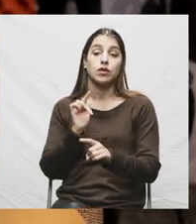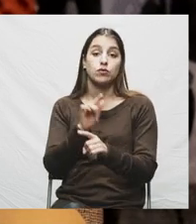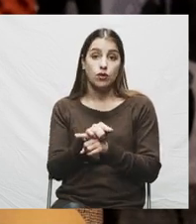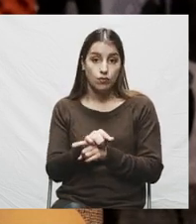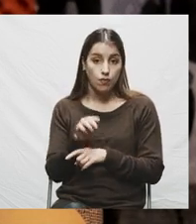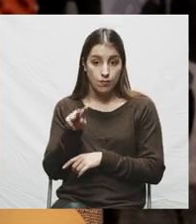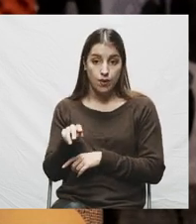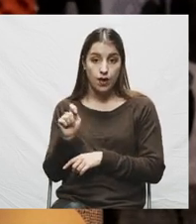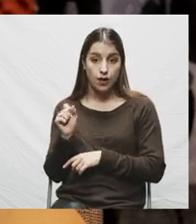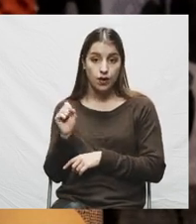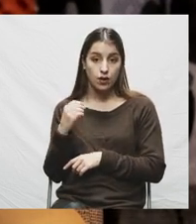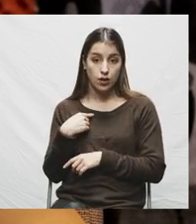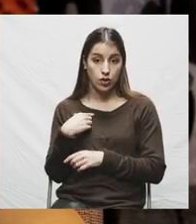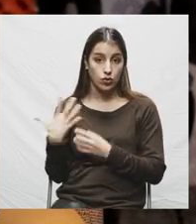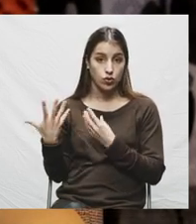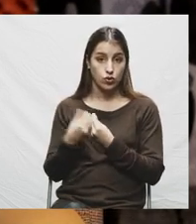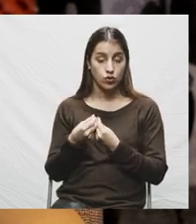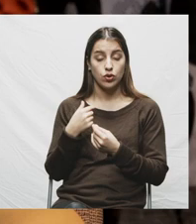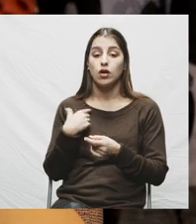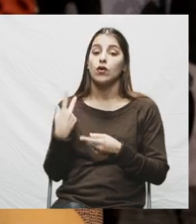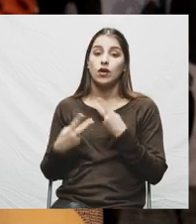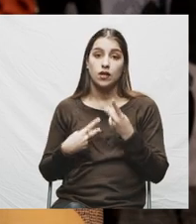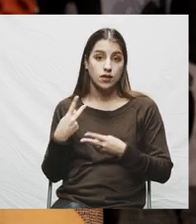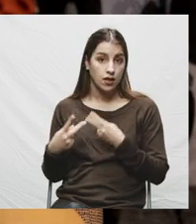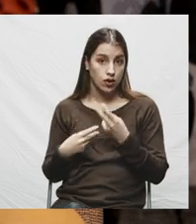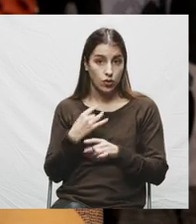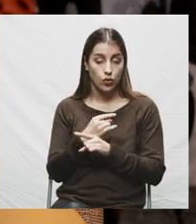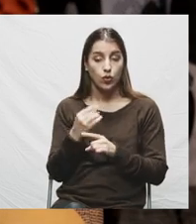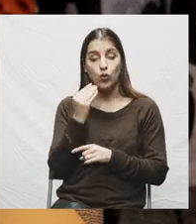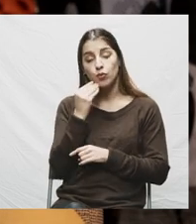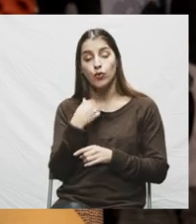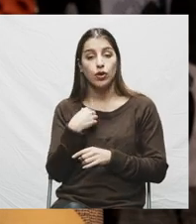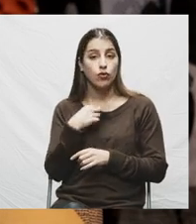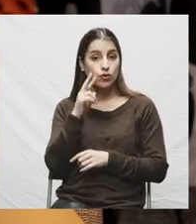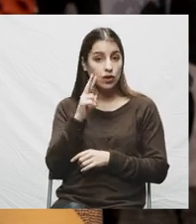Thus I thought “I’m with Meg, so I’ll observe how is it to be directed by another person,